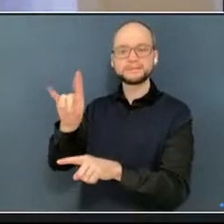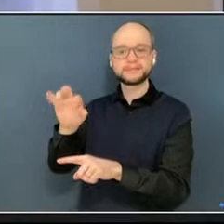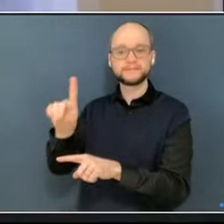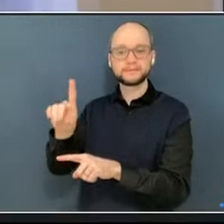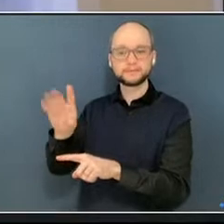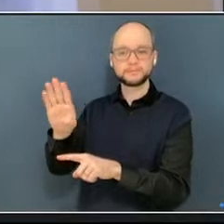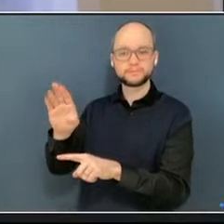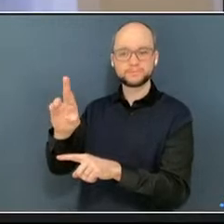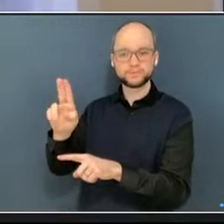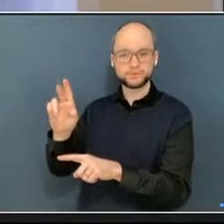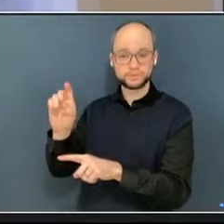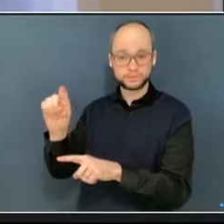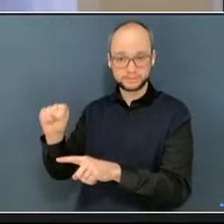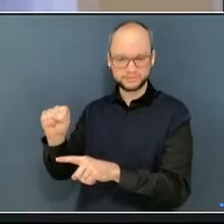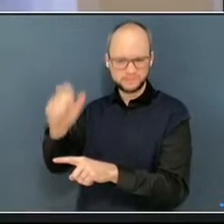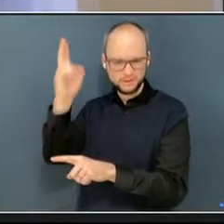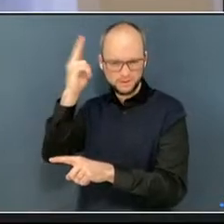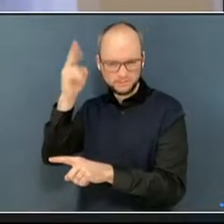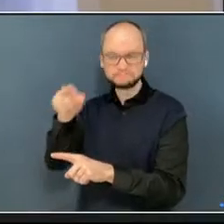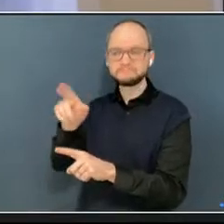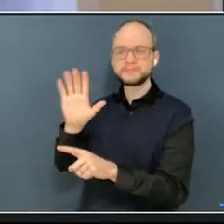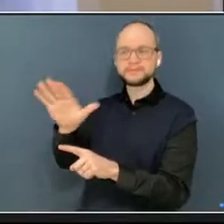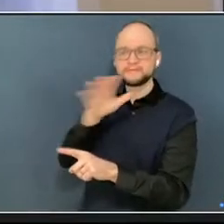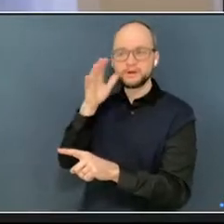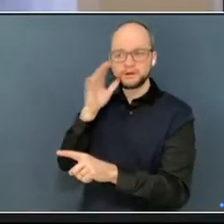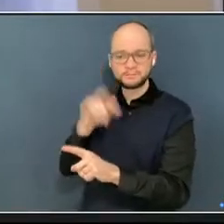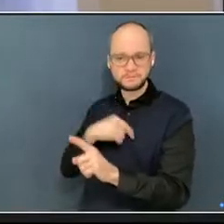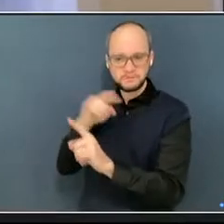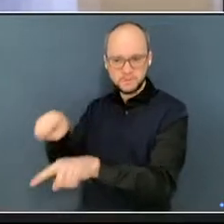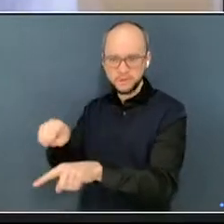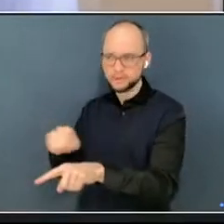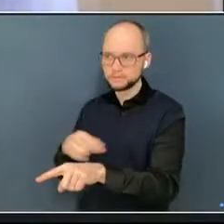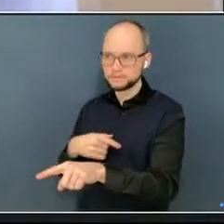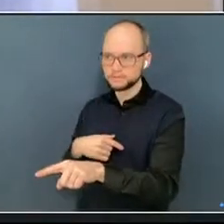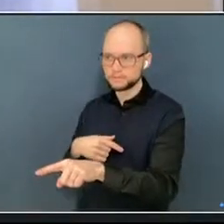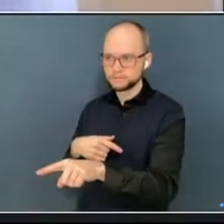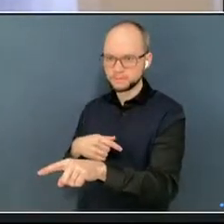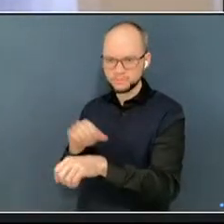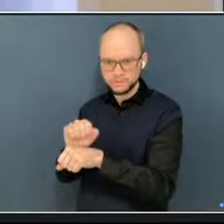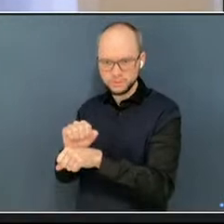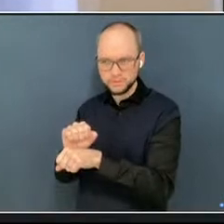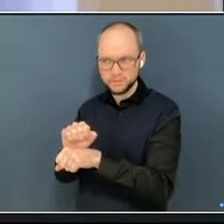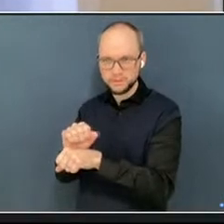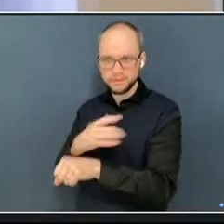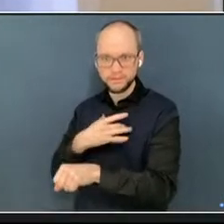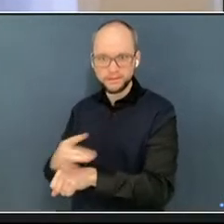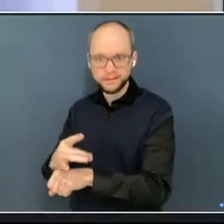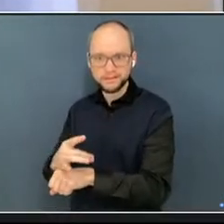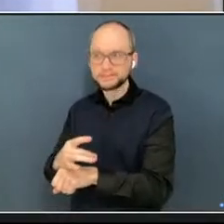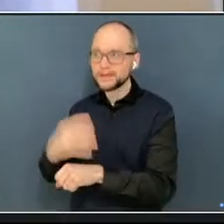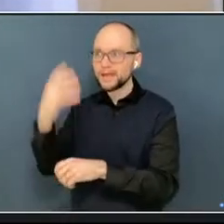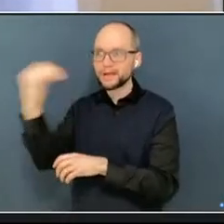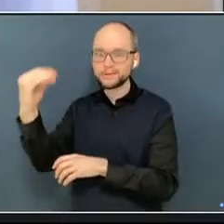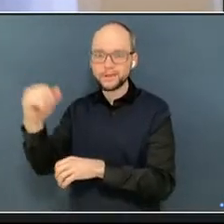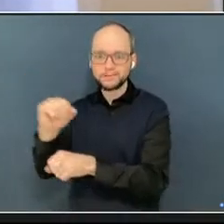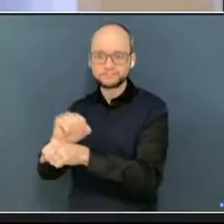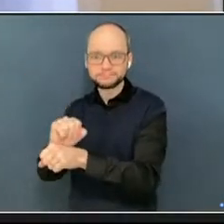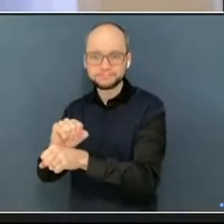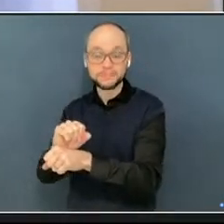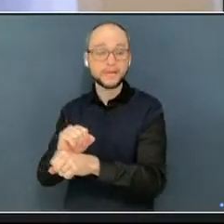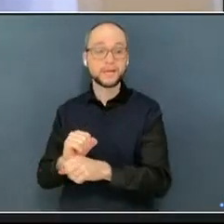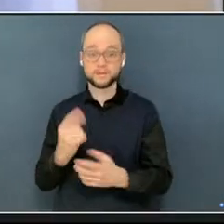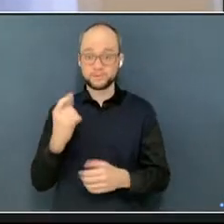I like it. It's outdoors. A year later I take an apprenticeship with Joseph Welton on his farm in Connecticut.